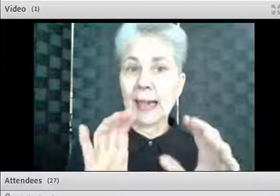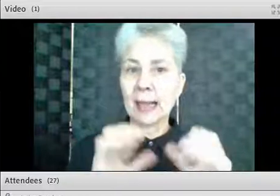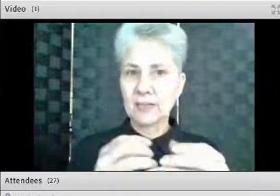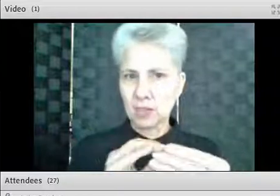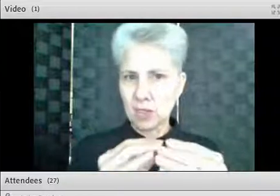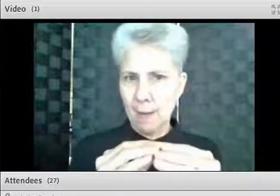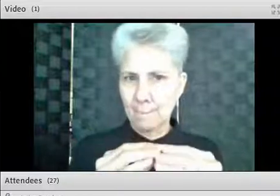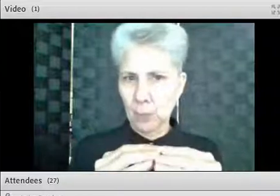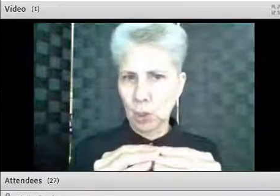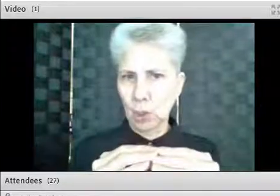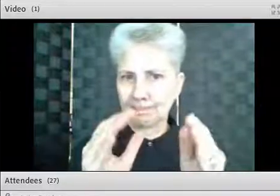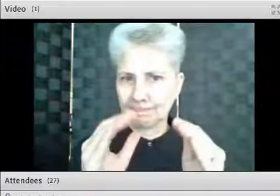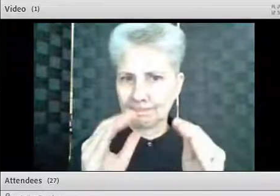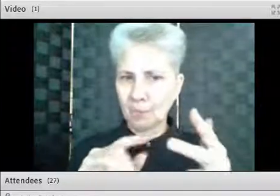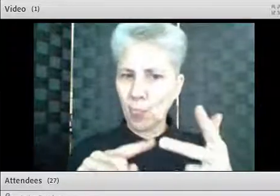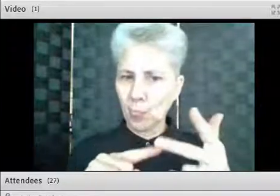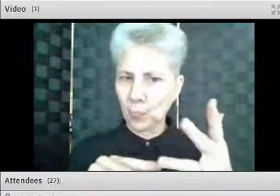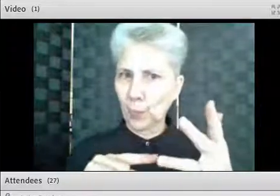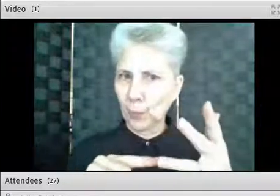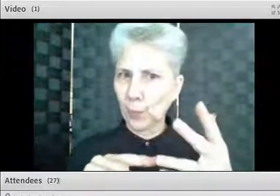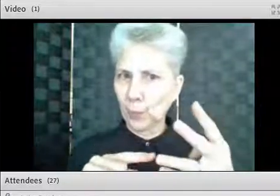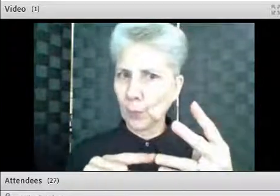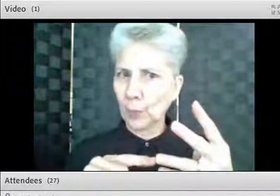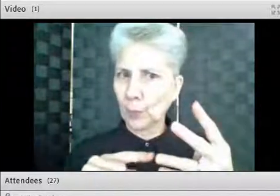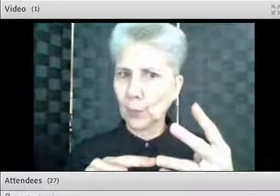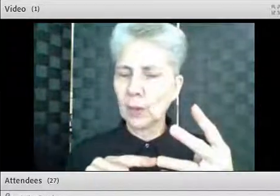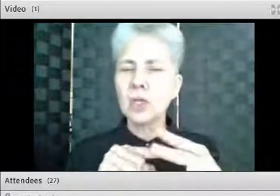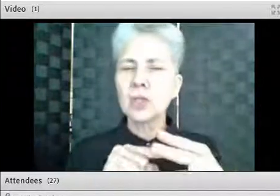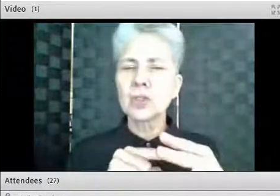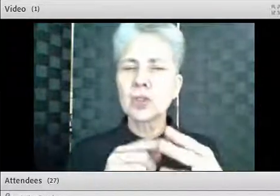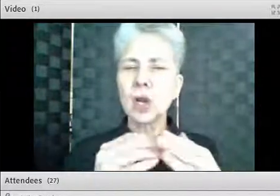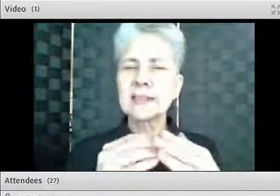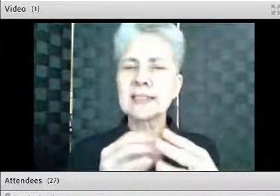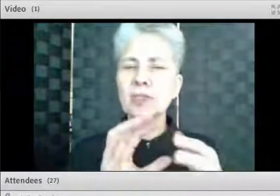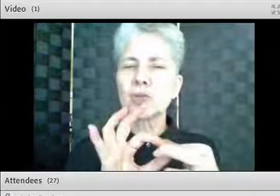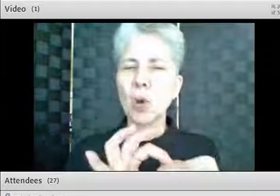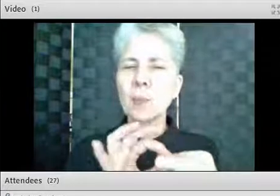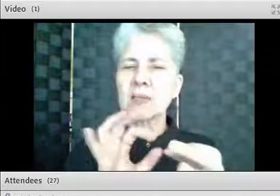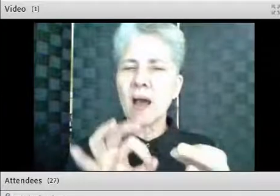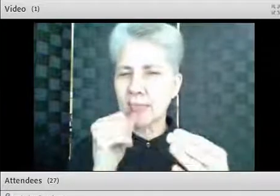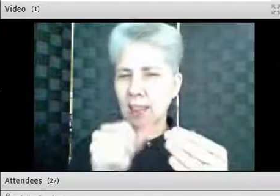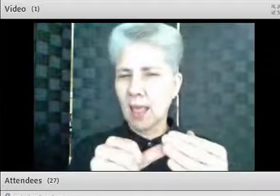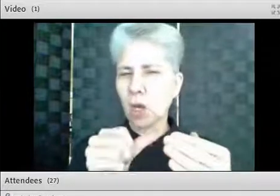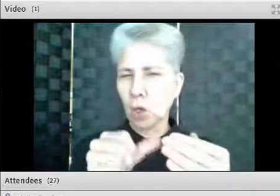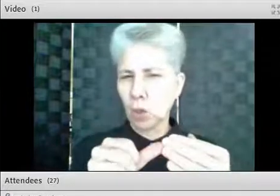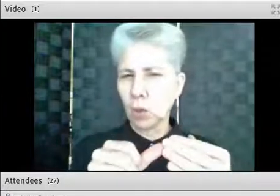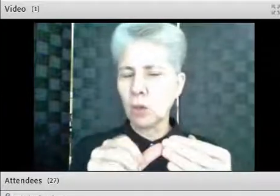Then it starts over in terms of the lettering, okay? So we want to, once we can get past,